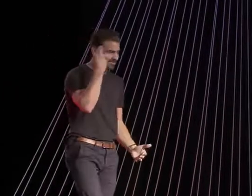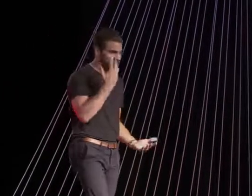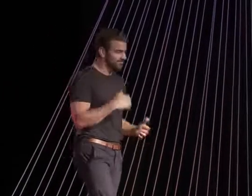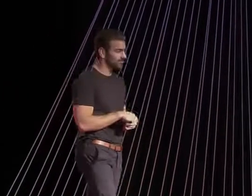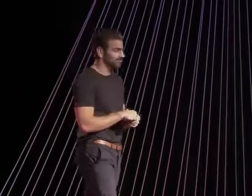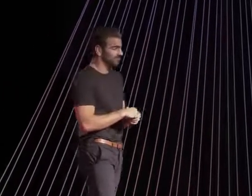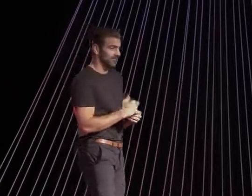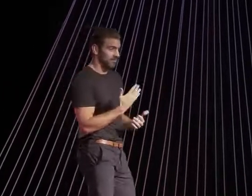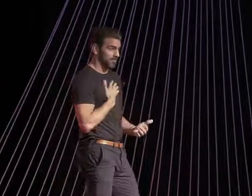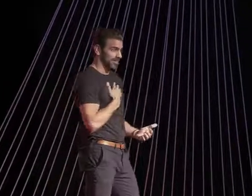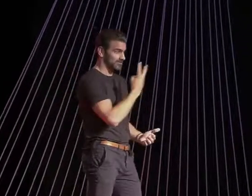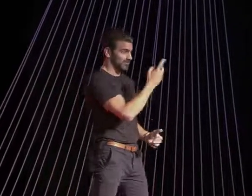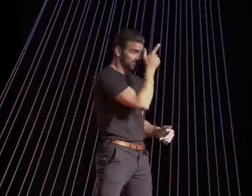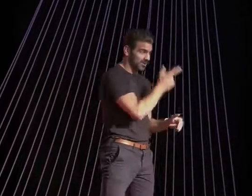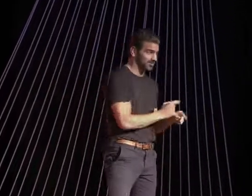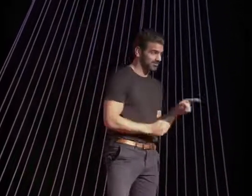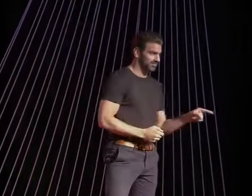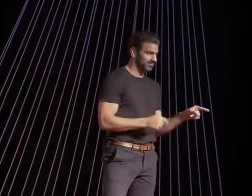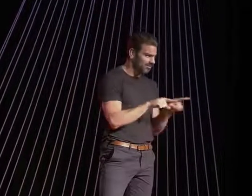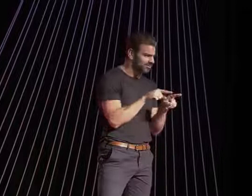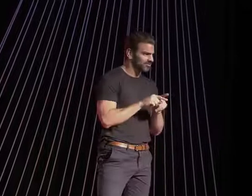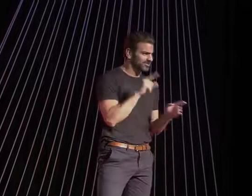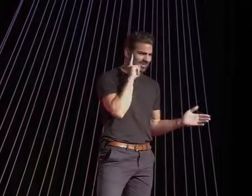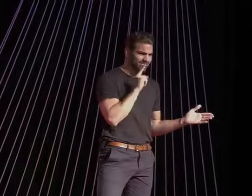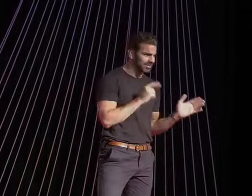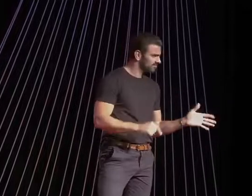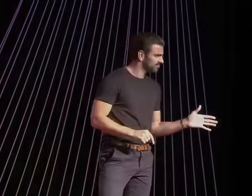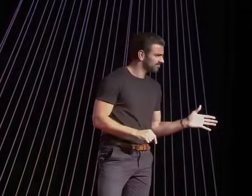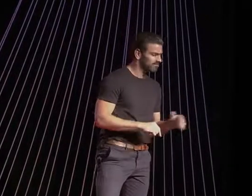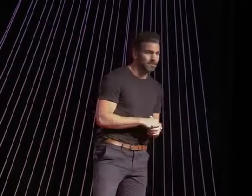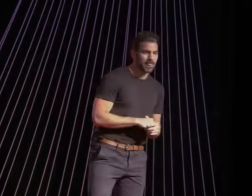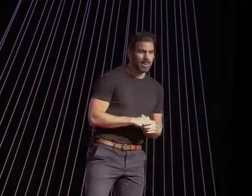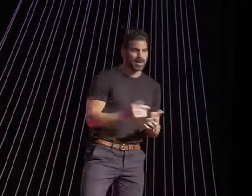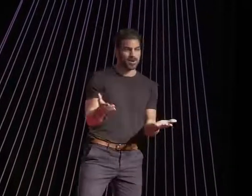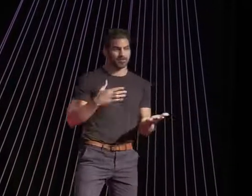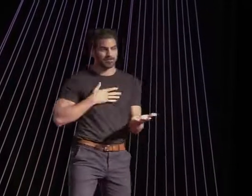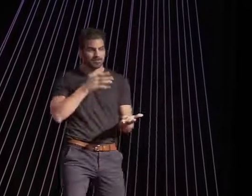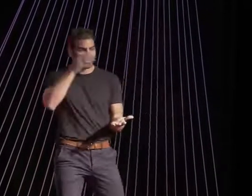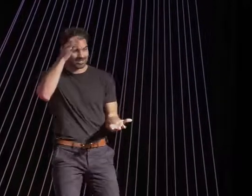may not know that i come from a rather large family i have two brothers who are also deaf